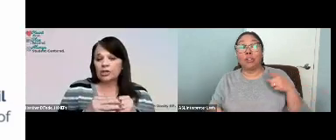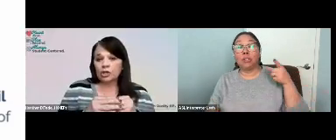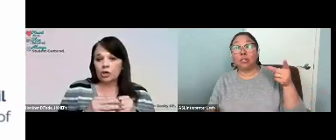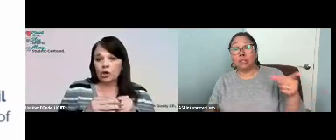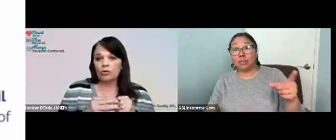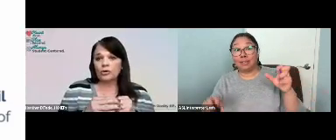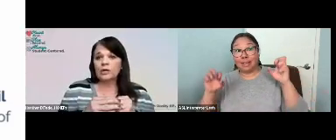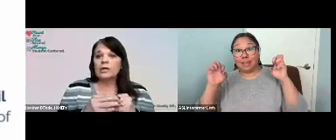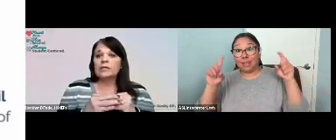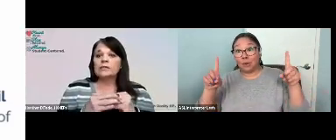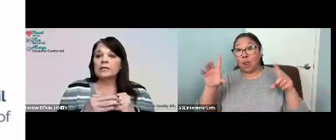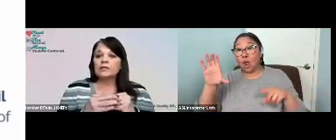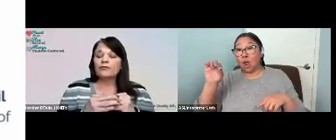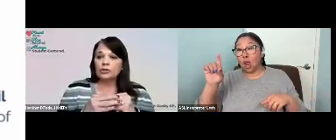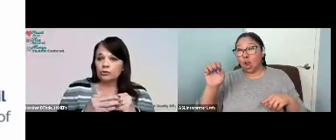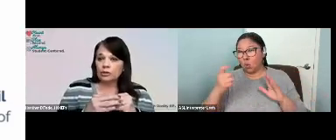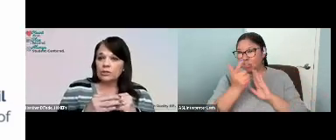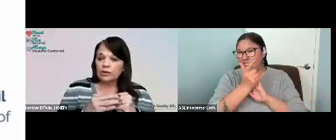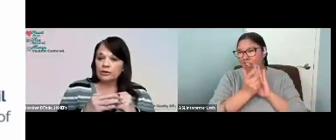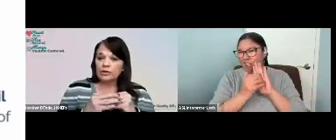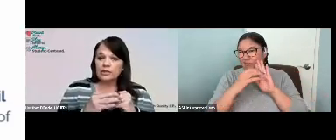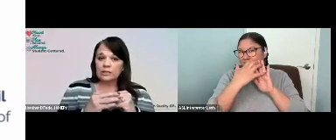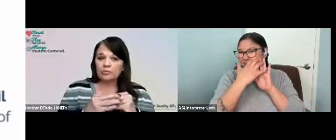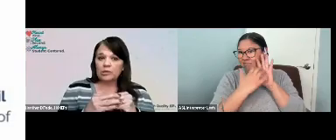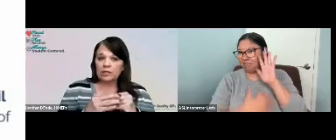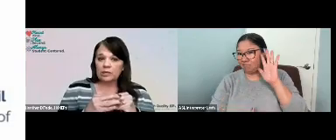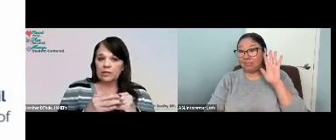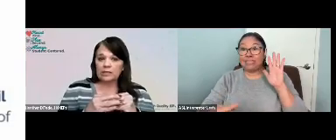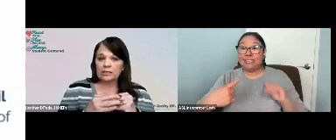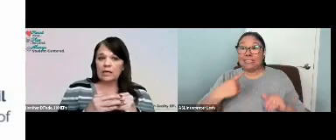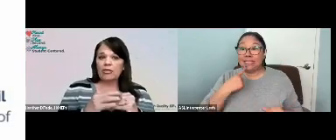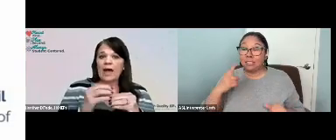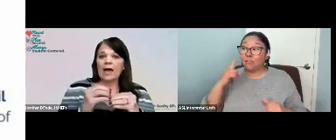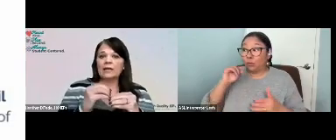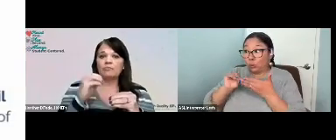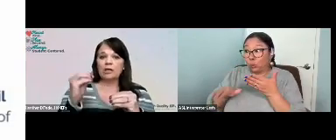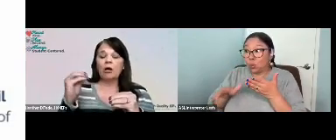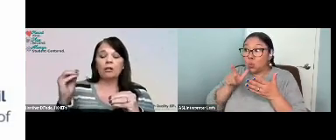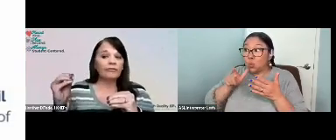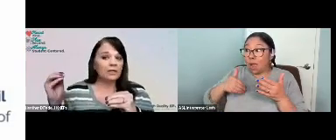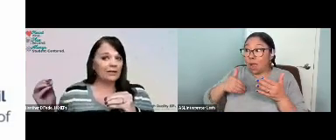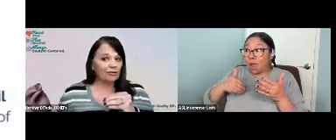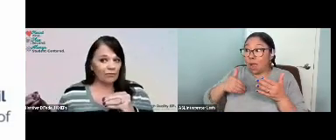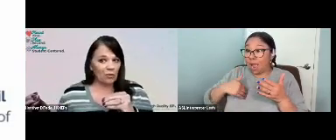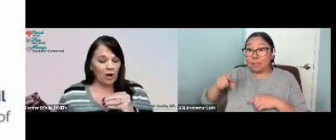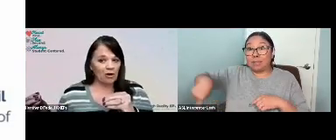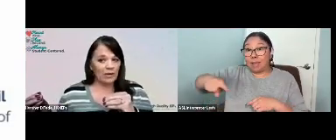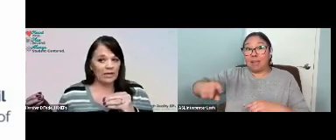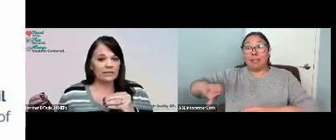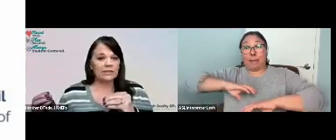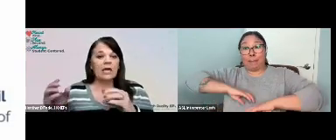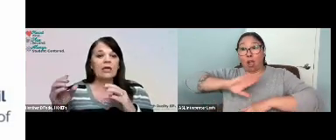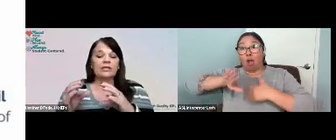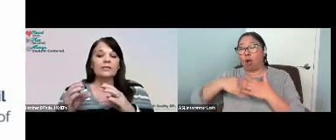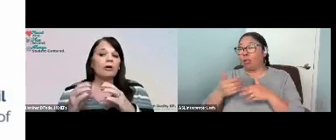education code says for students with disabilities that meet all of these other requirements,